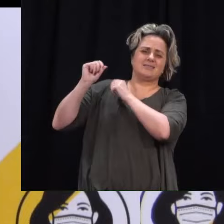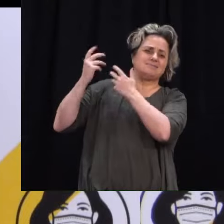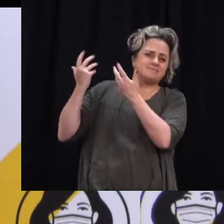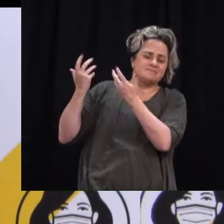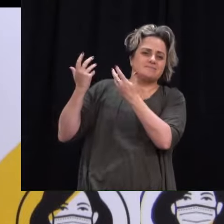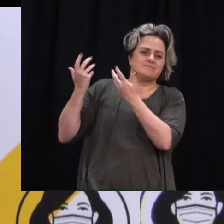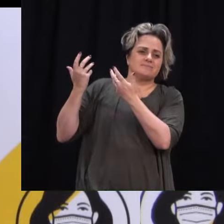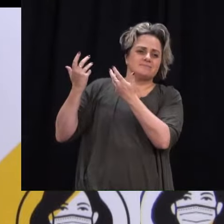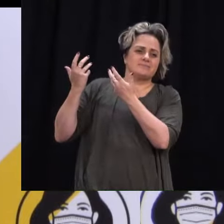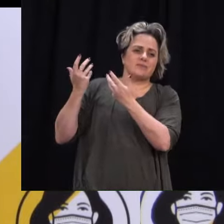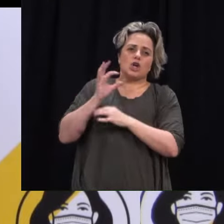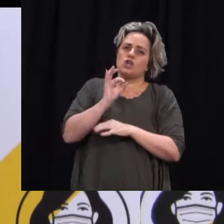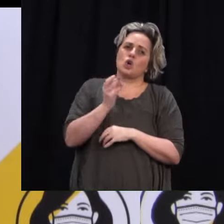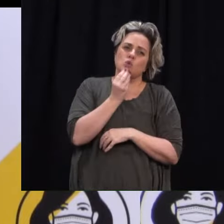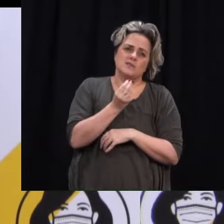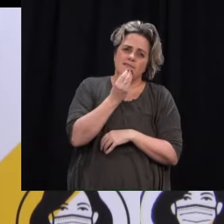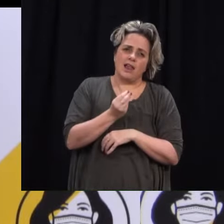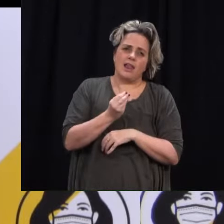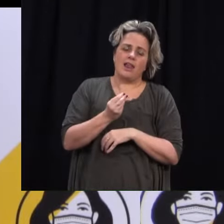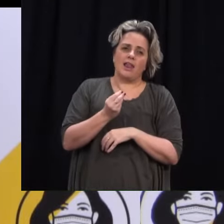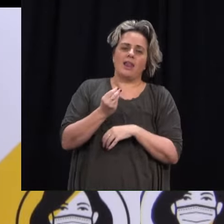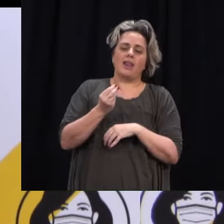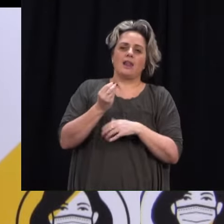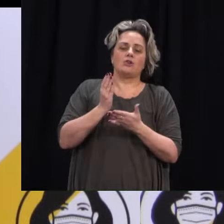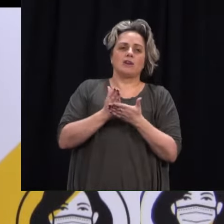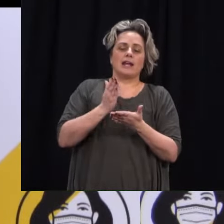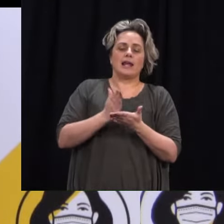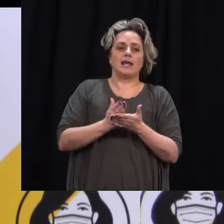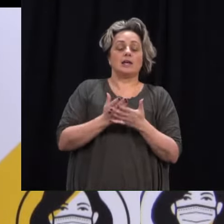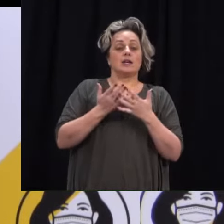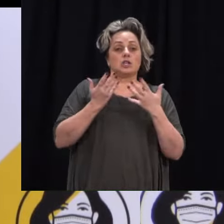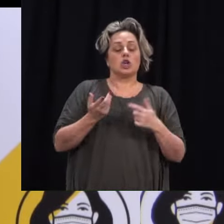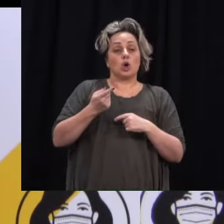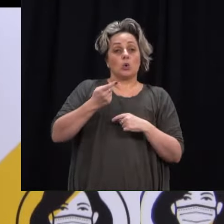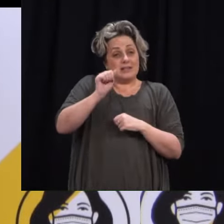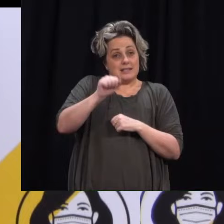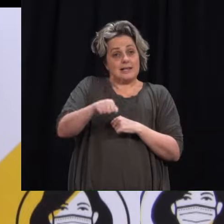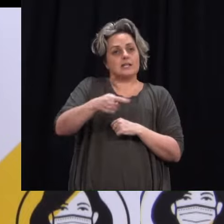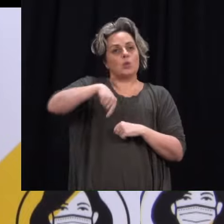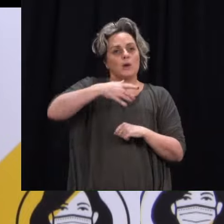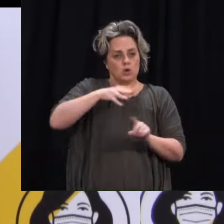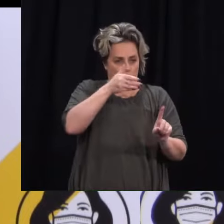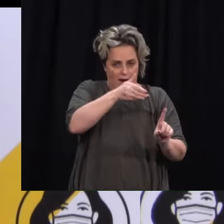of going further and further and further there is not actually that grate because